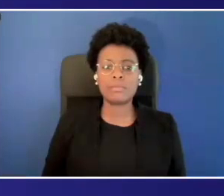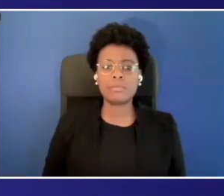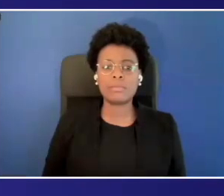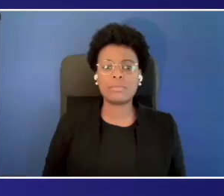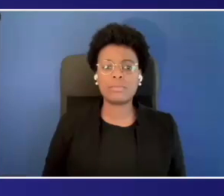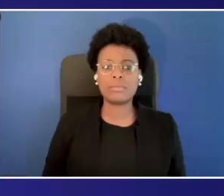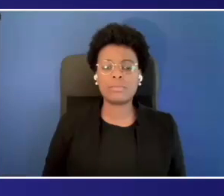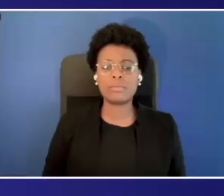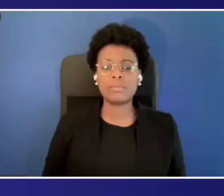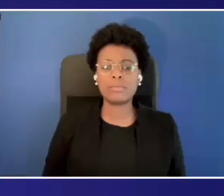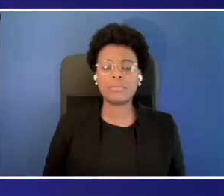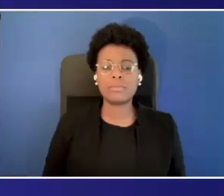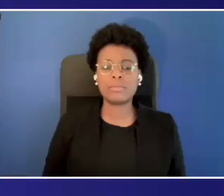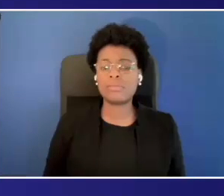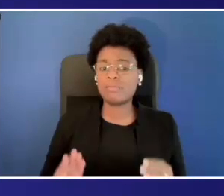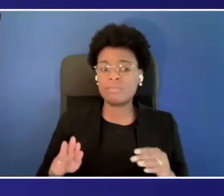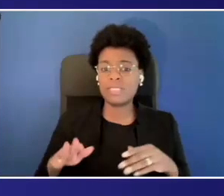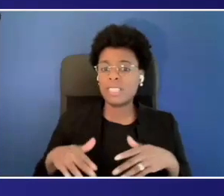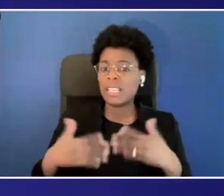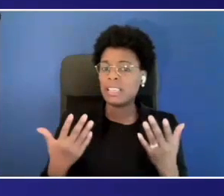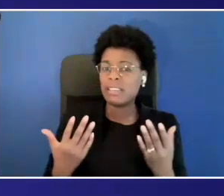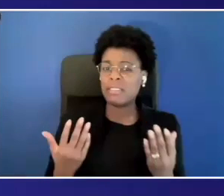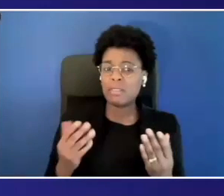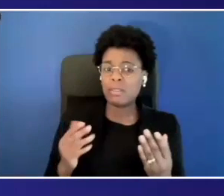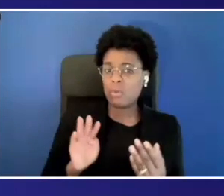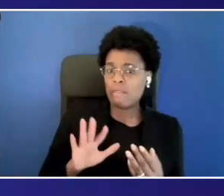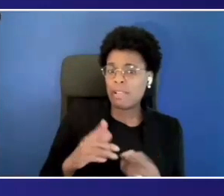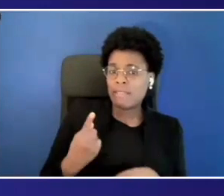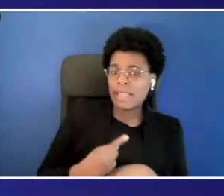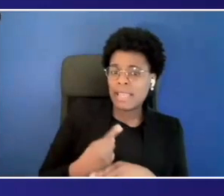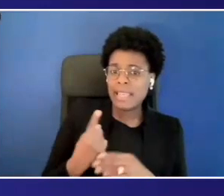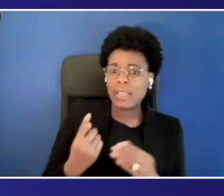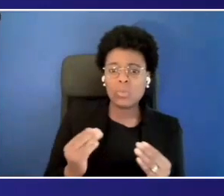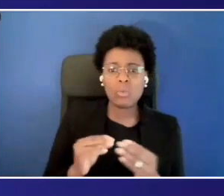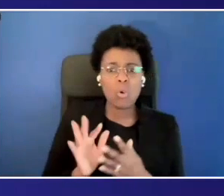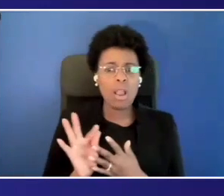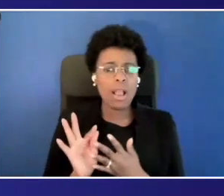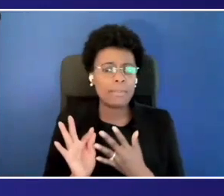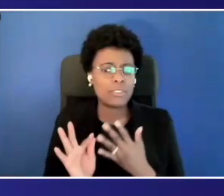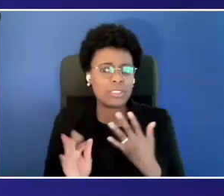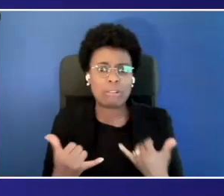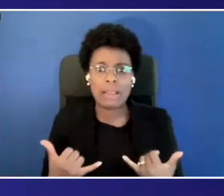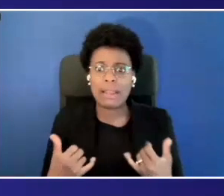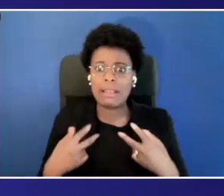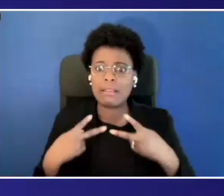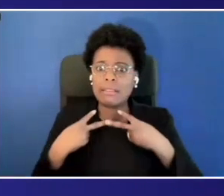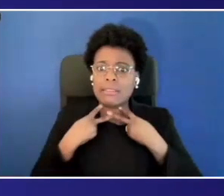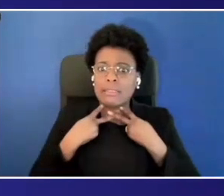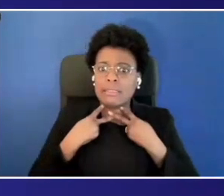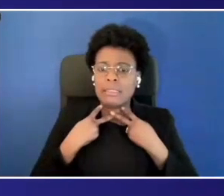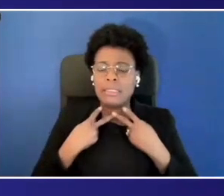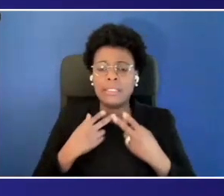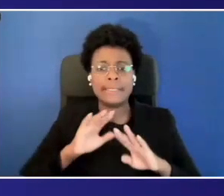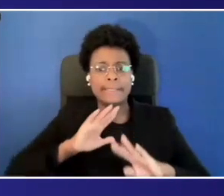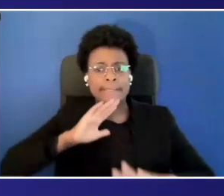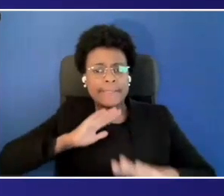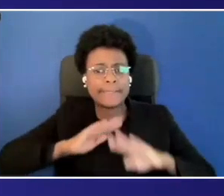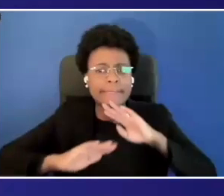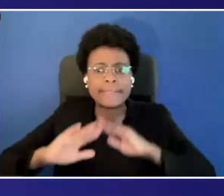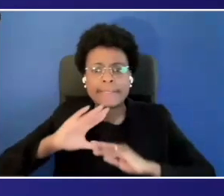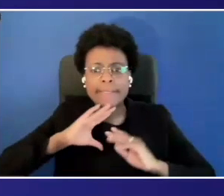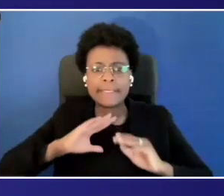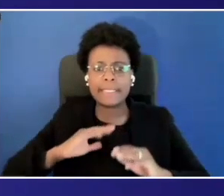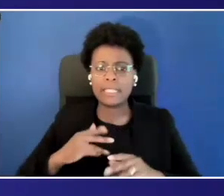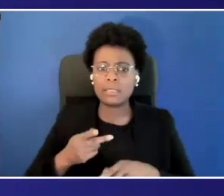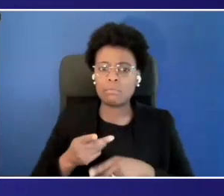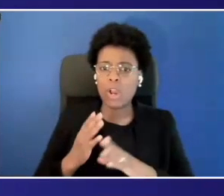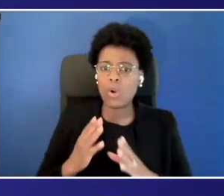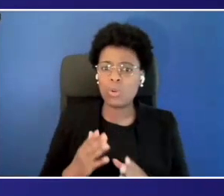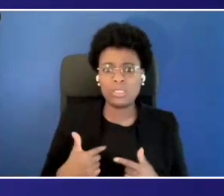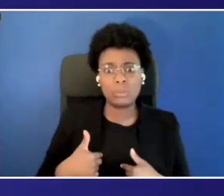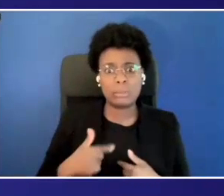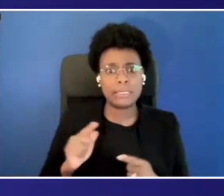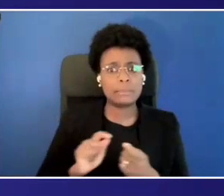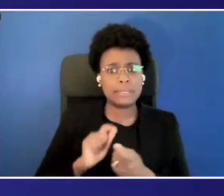I don't know, give more options that we have just being stuck in limbo is the most frustrating thing for us as borrowers or for me particular as a borrower.